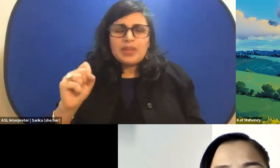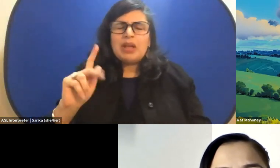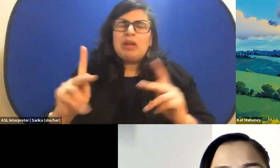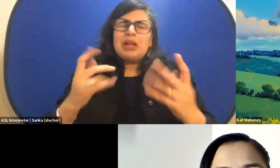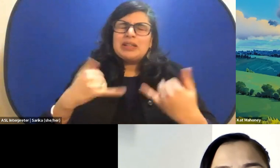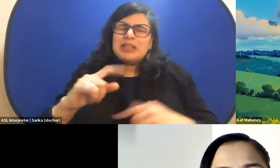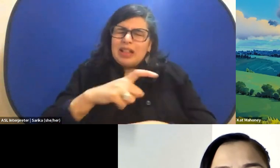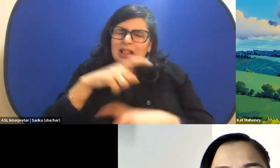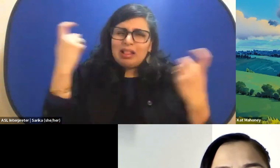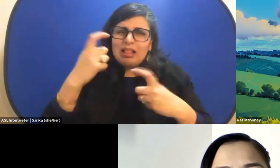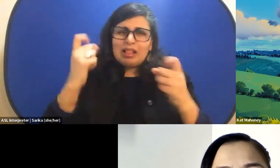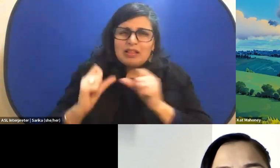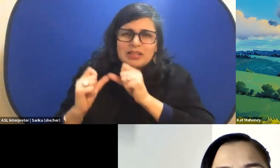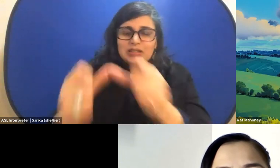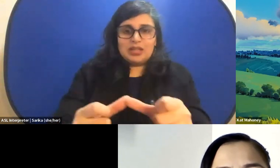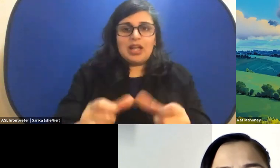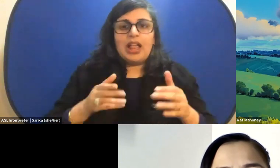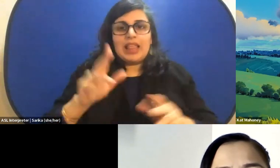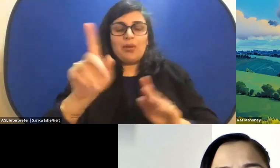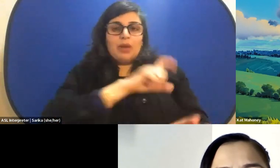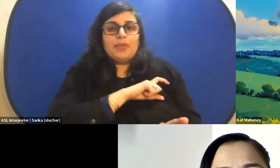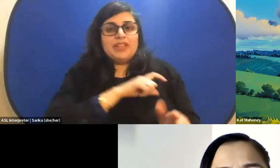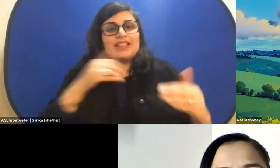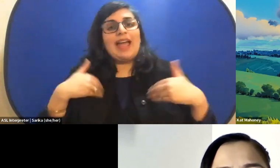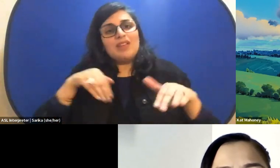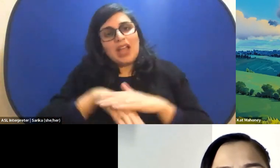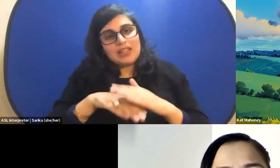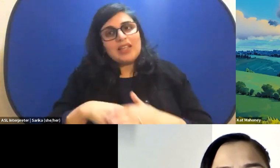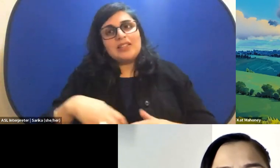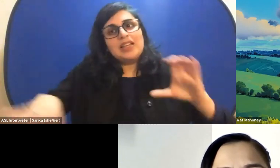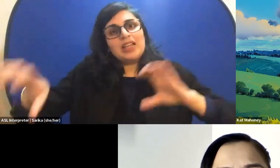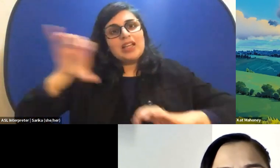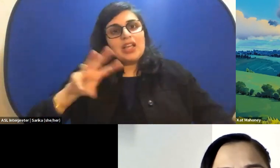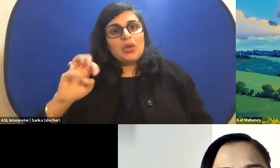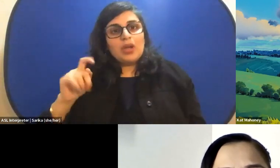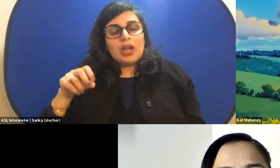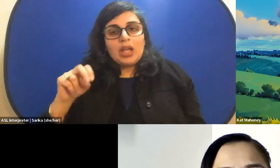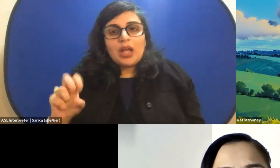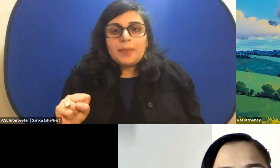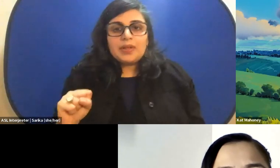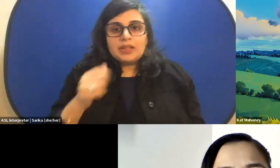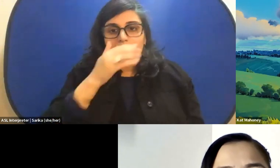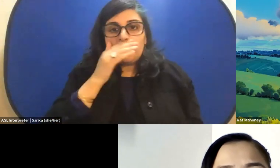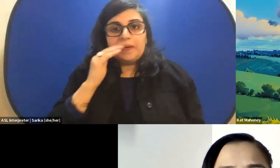the same. They fire chemical weapons and people are still dealing with trauma and illnesses today.